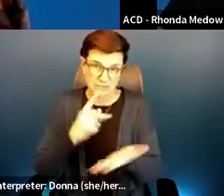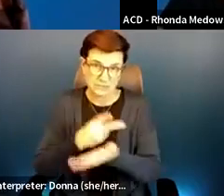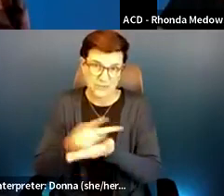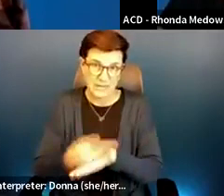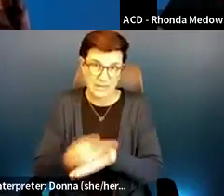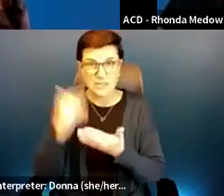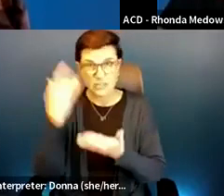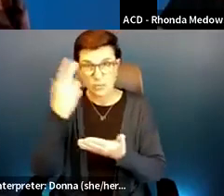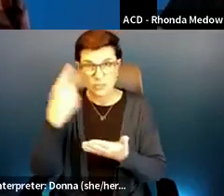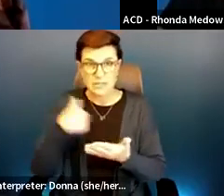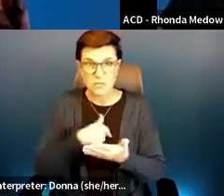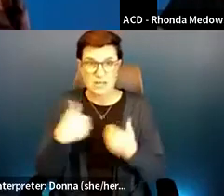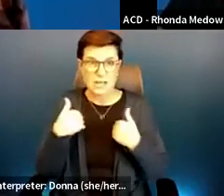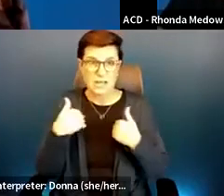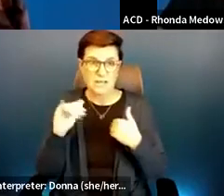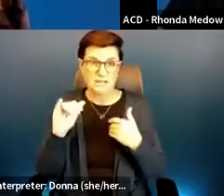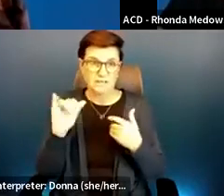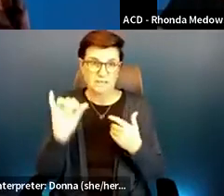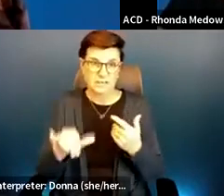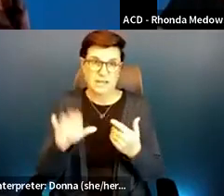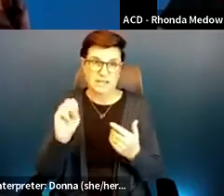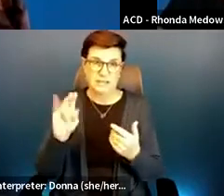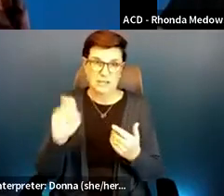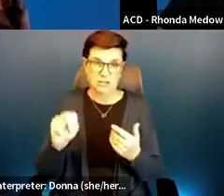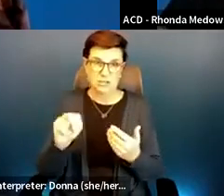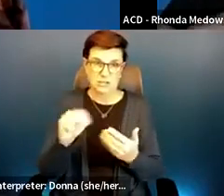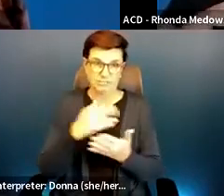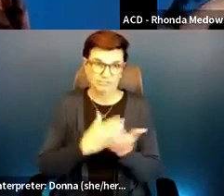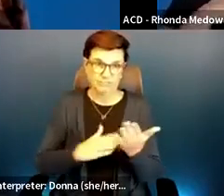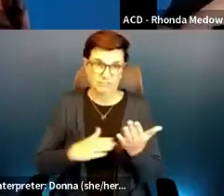I think, on that aspect of this. It probably would require us to go all the way back